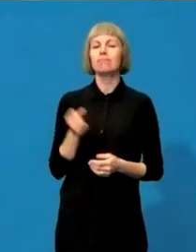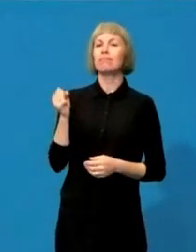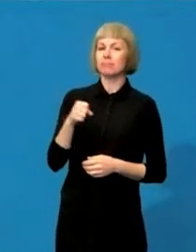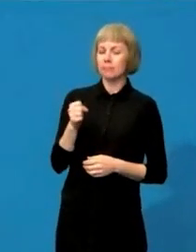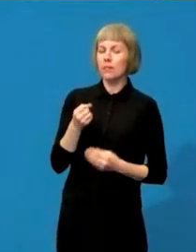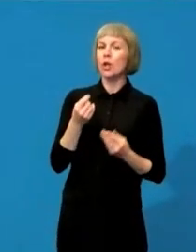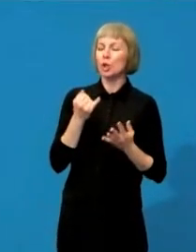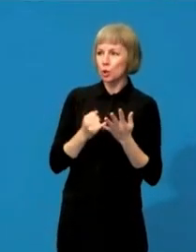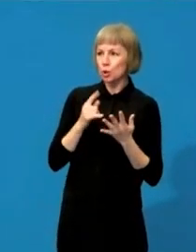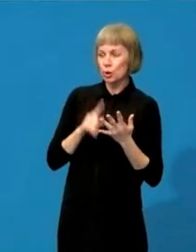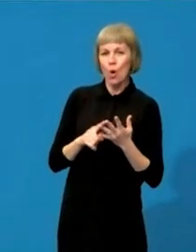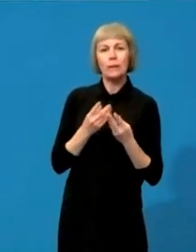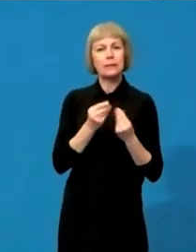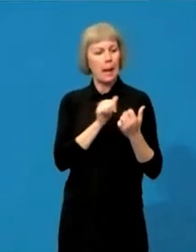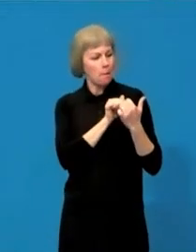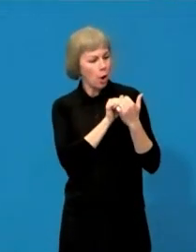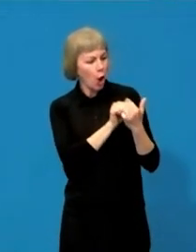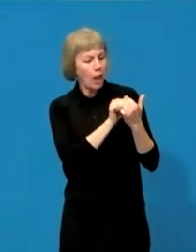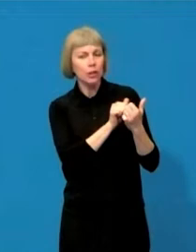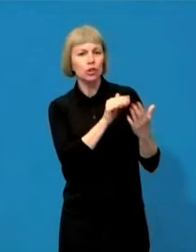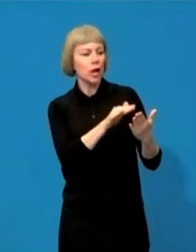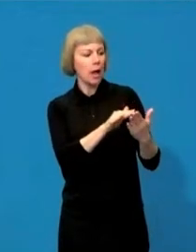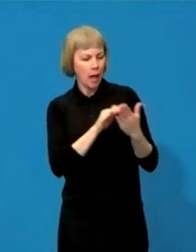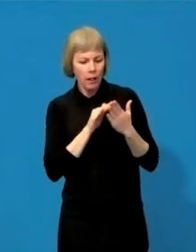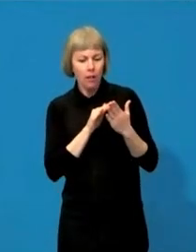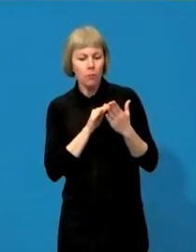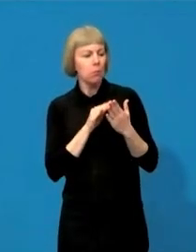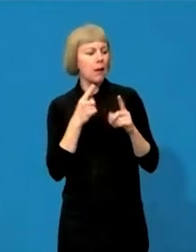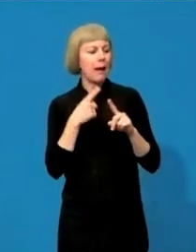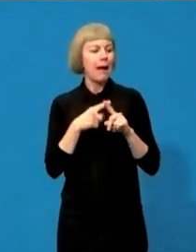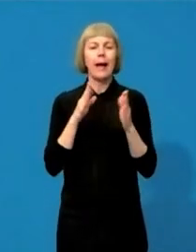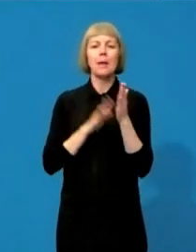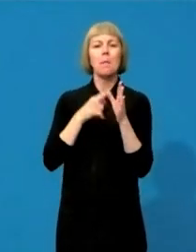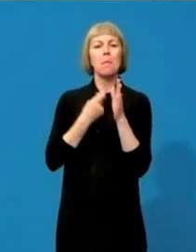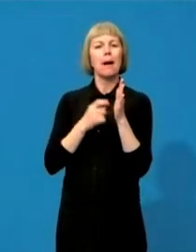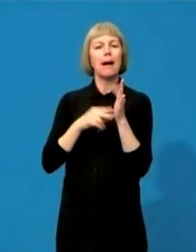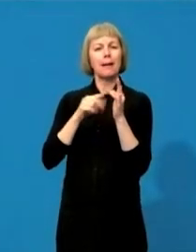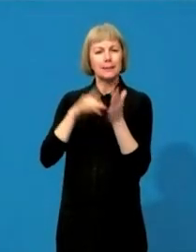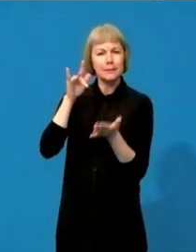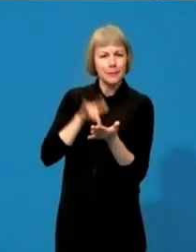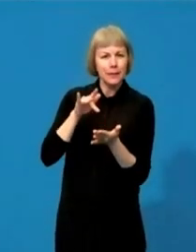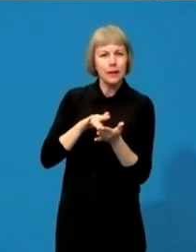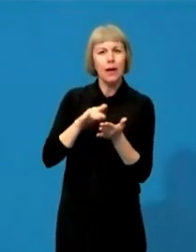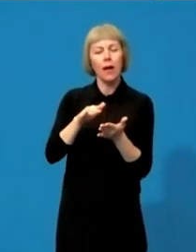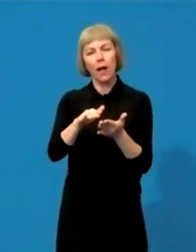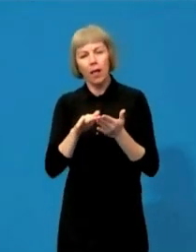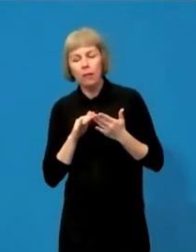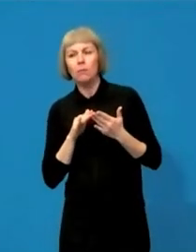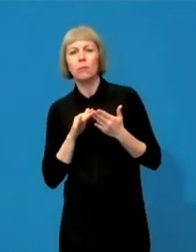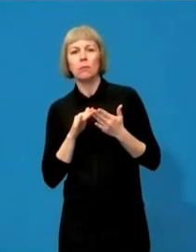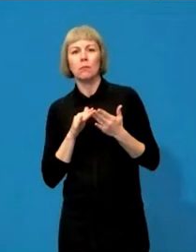colleagues and Marnin, and how important is it for you to have that in your life?